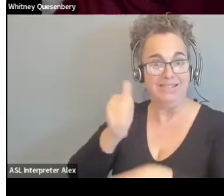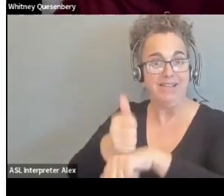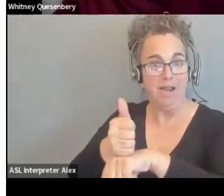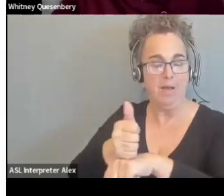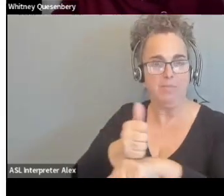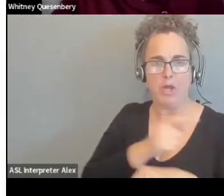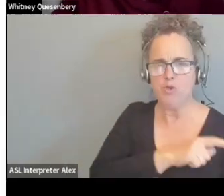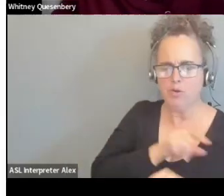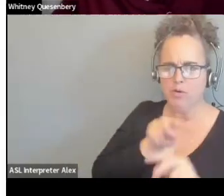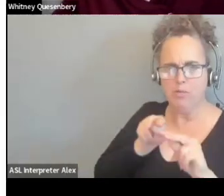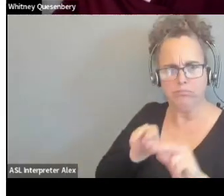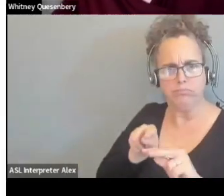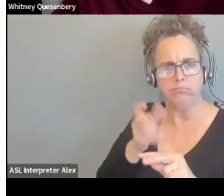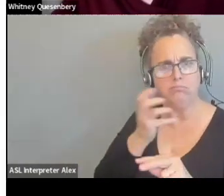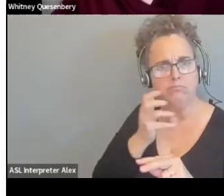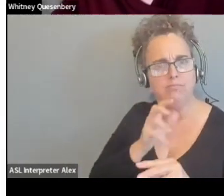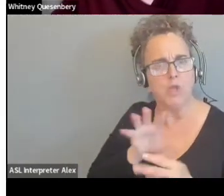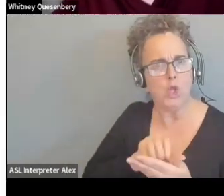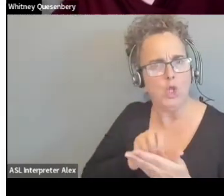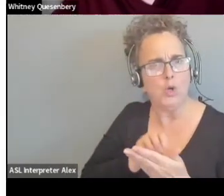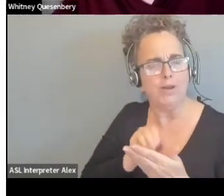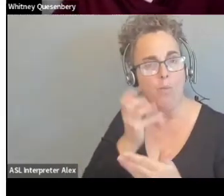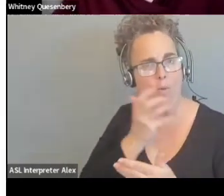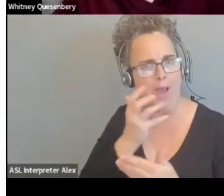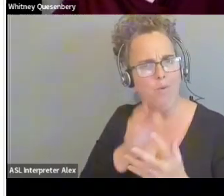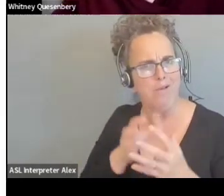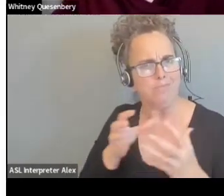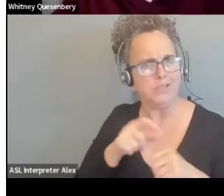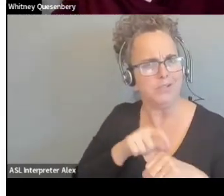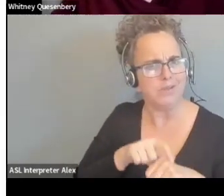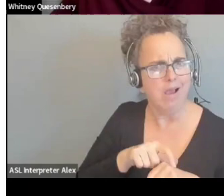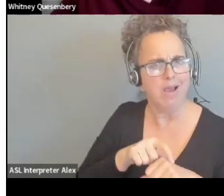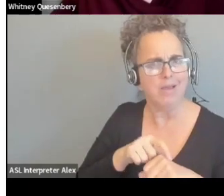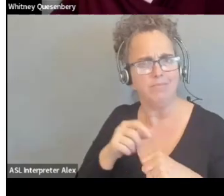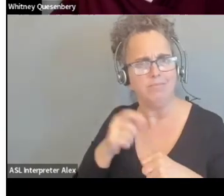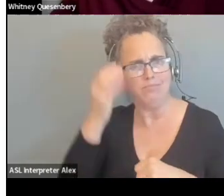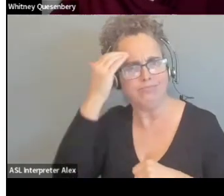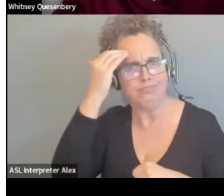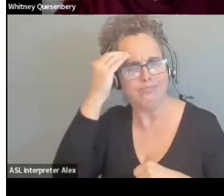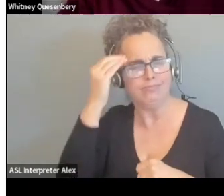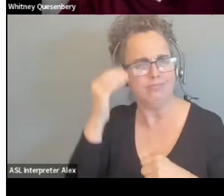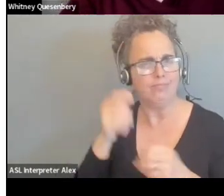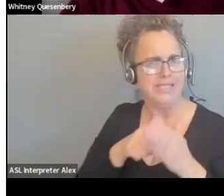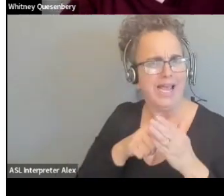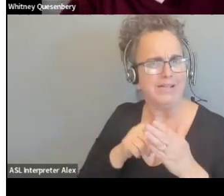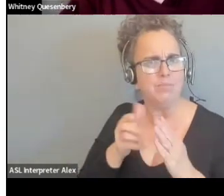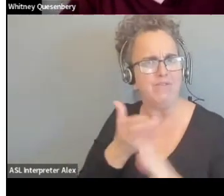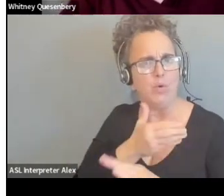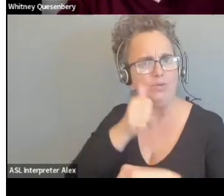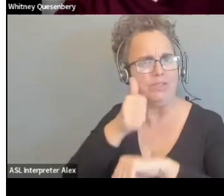What does it take to make that happen? So now we're beginning to move from more quantitative data